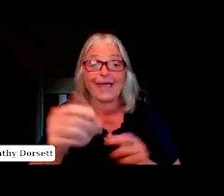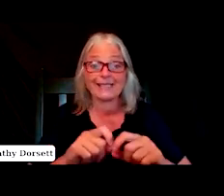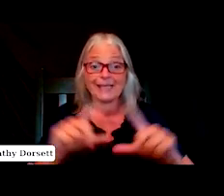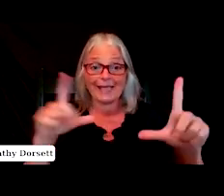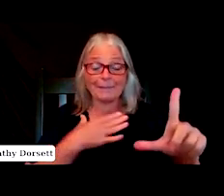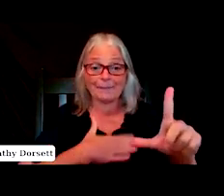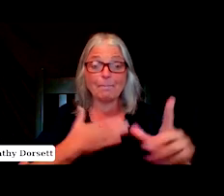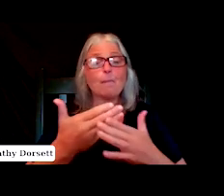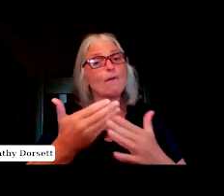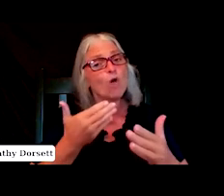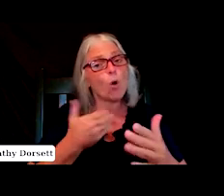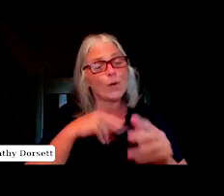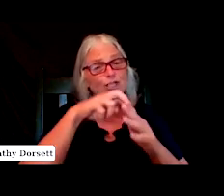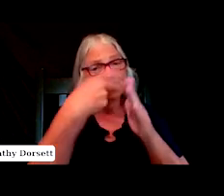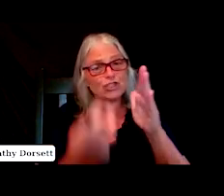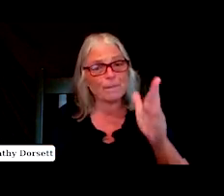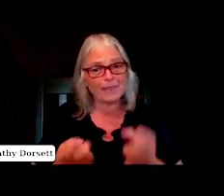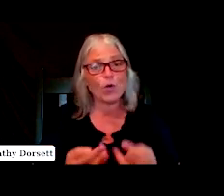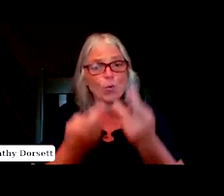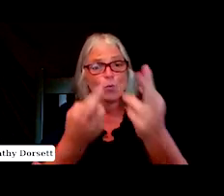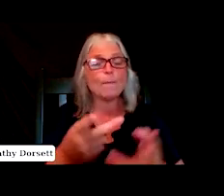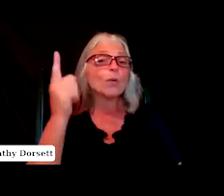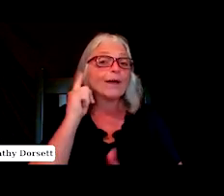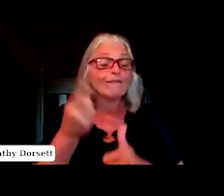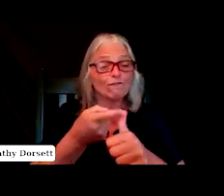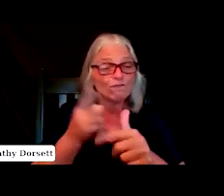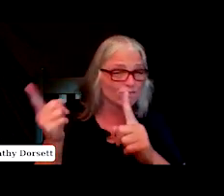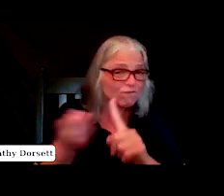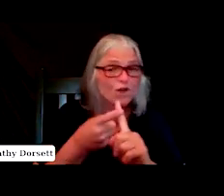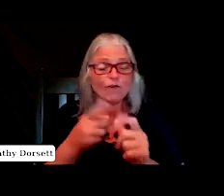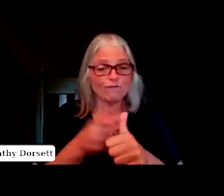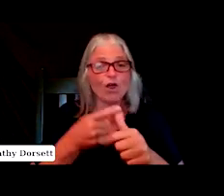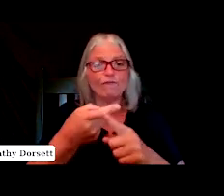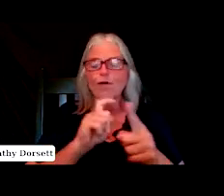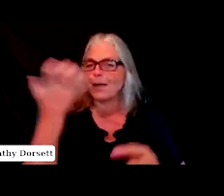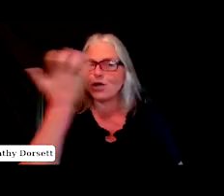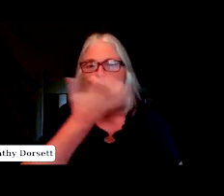But before we dive into these recommendations we will hear firsthand from an incredible caregiver and advocate.